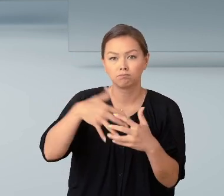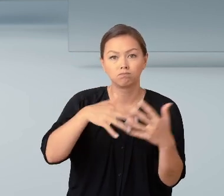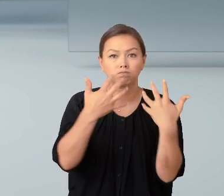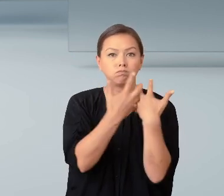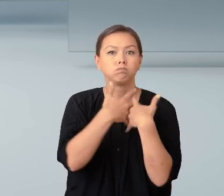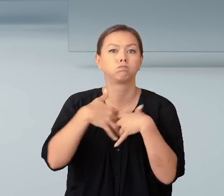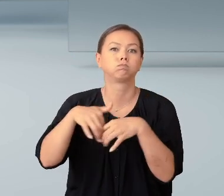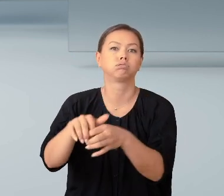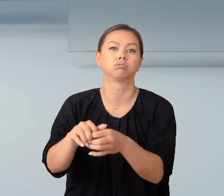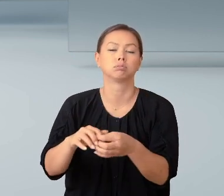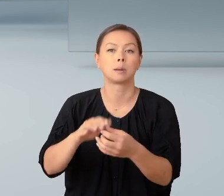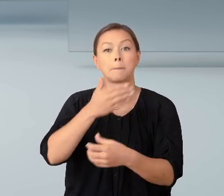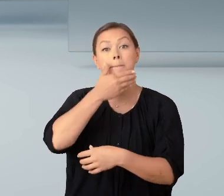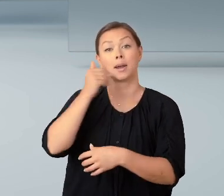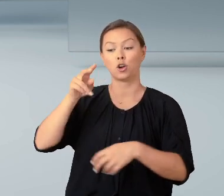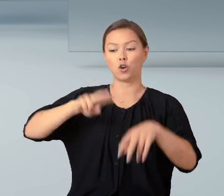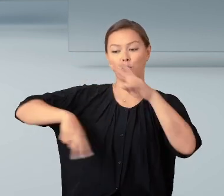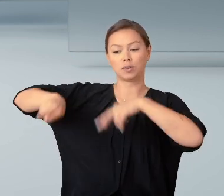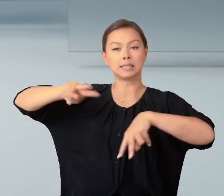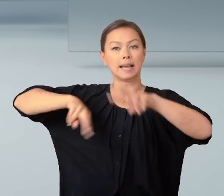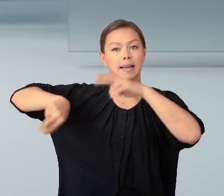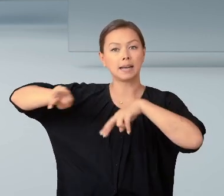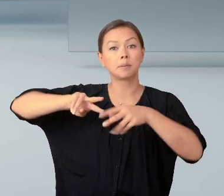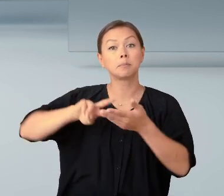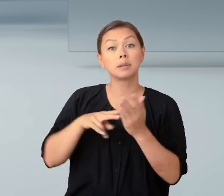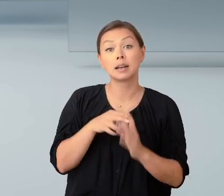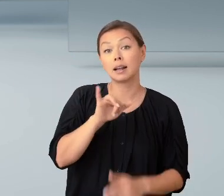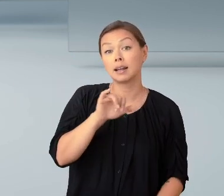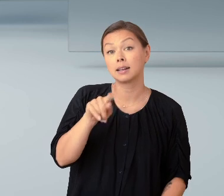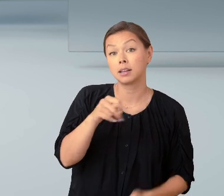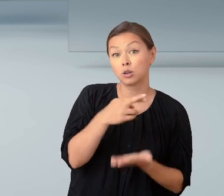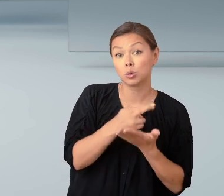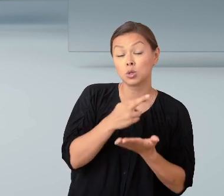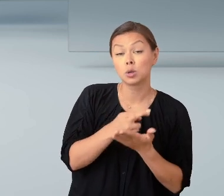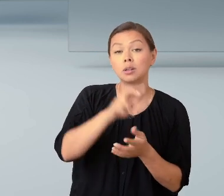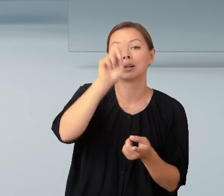efficient oversight. This simplifies IT resources monitoring and enhancing